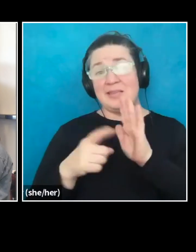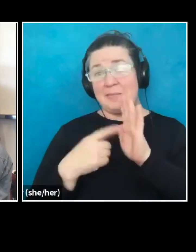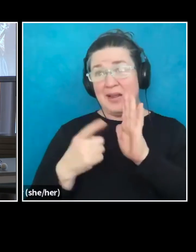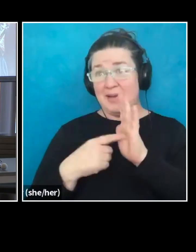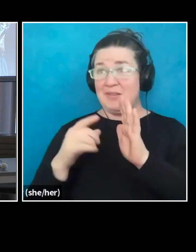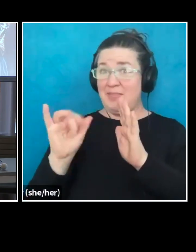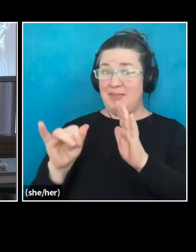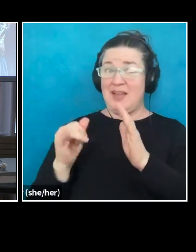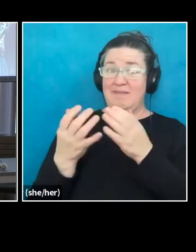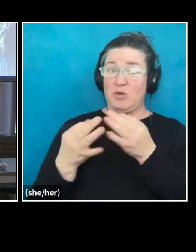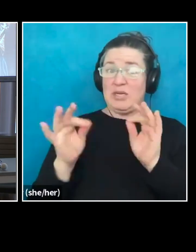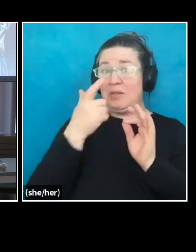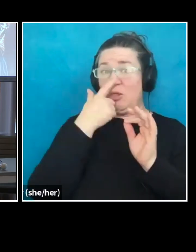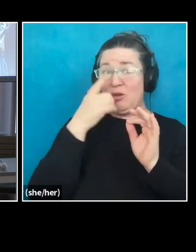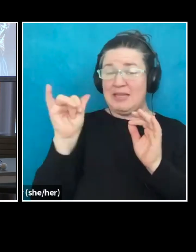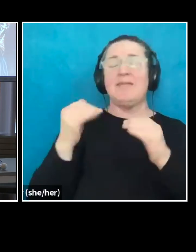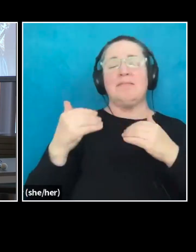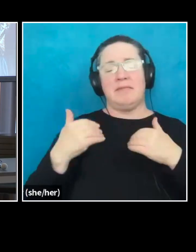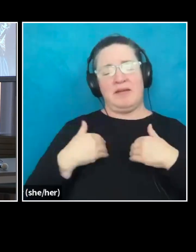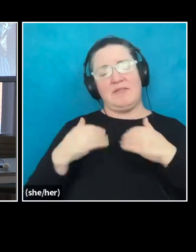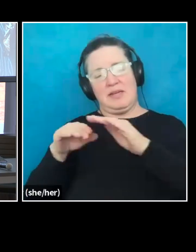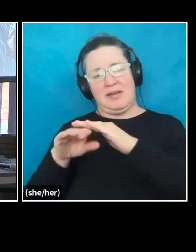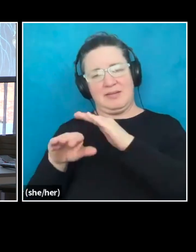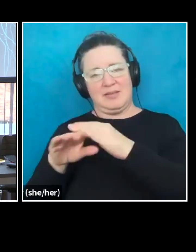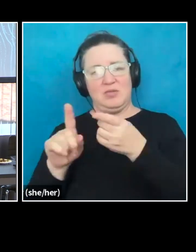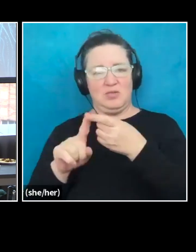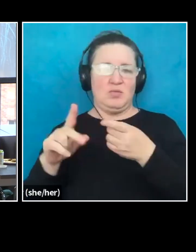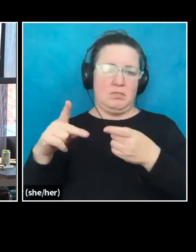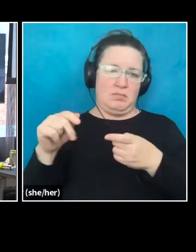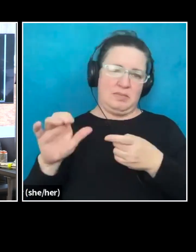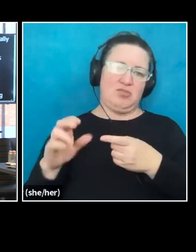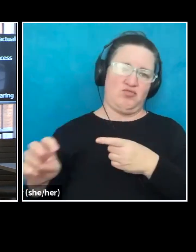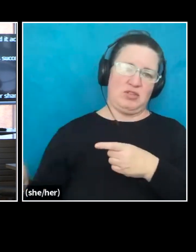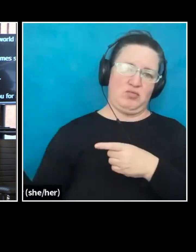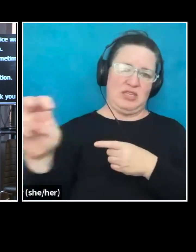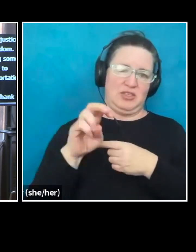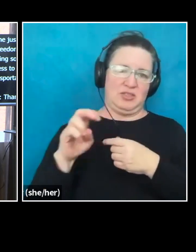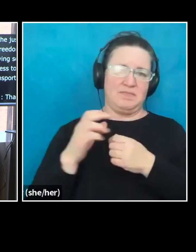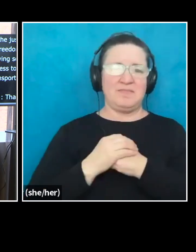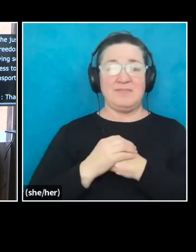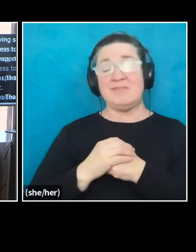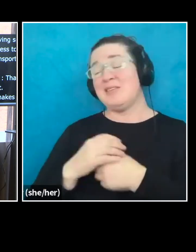Thank you for sharing that. Wow, it makes me think about the situation in Buffalo too that